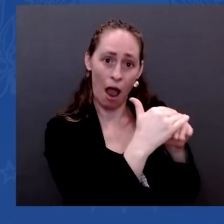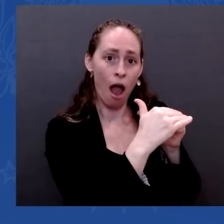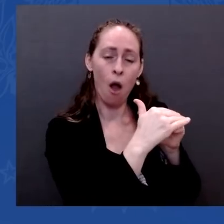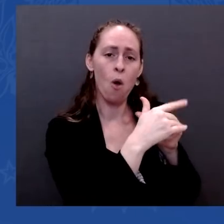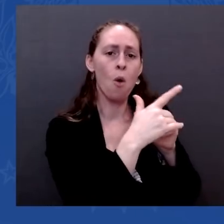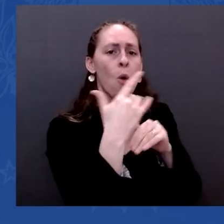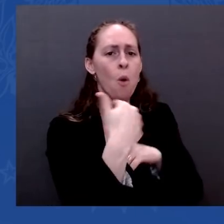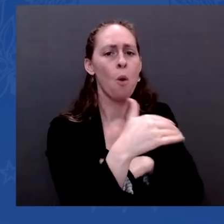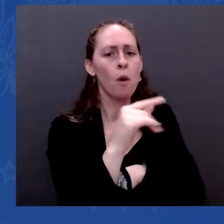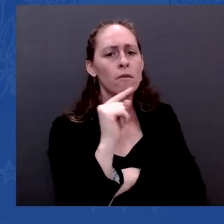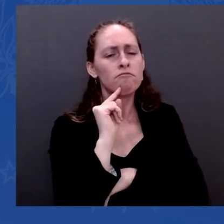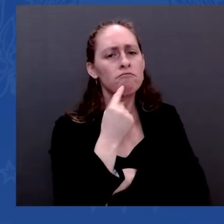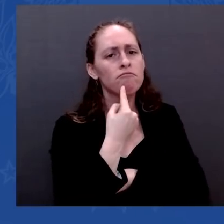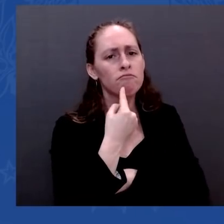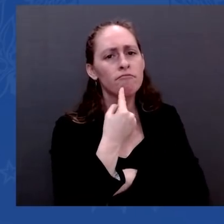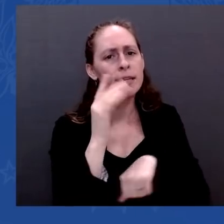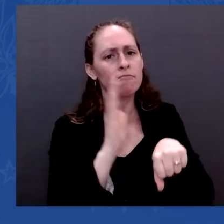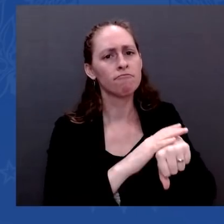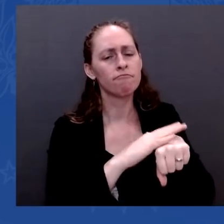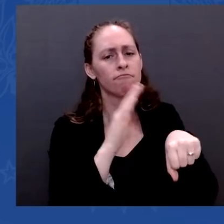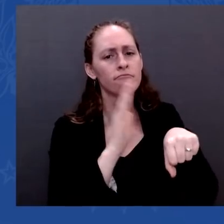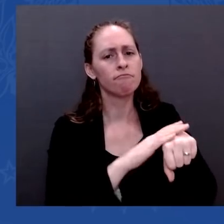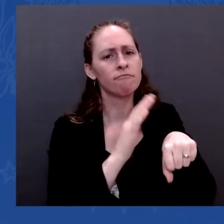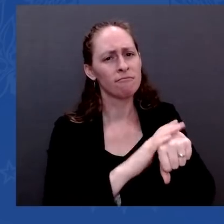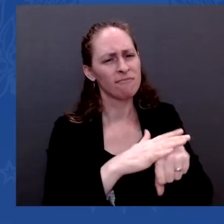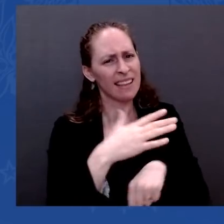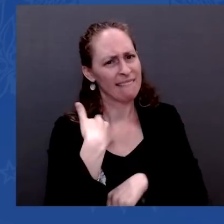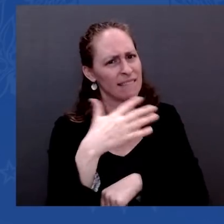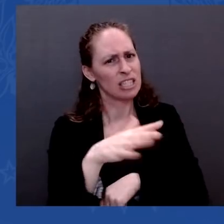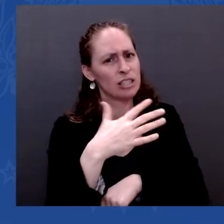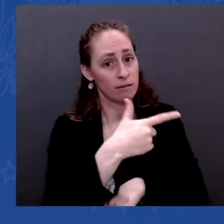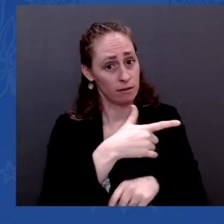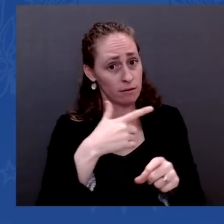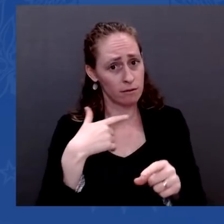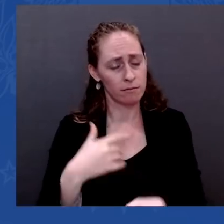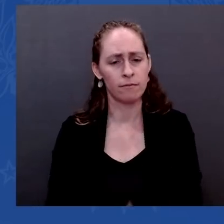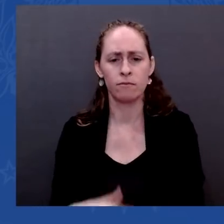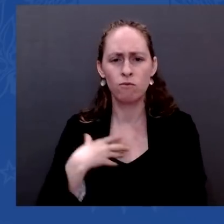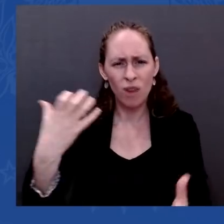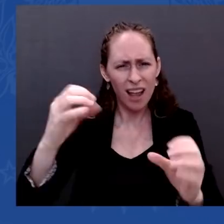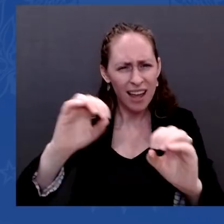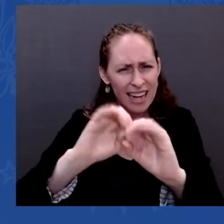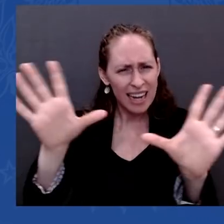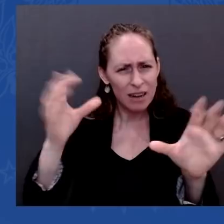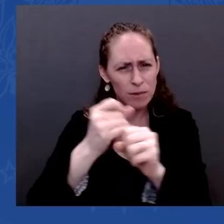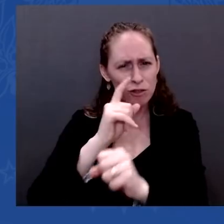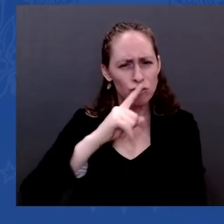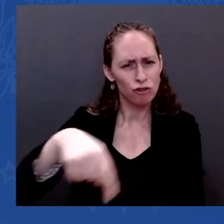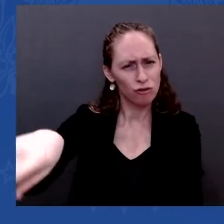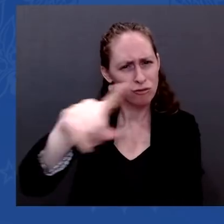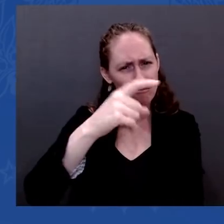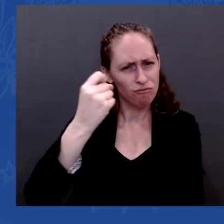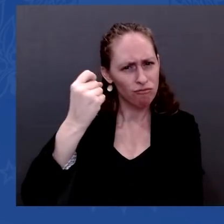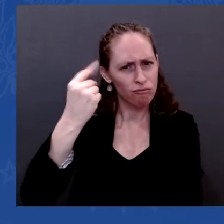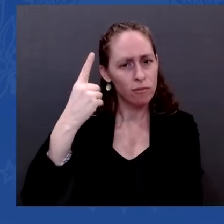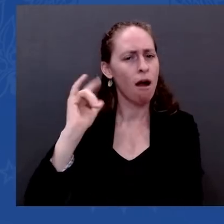This is a very clear message; everybody has understood it. And I think this message has been made clear again and again